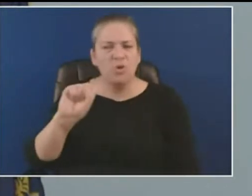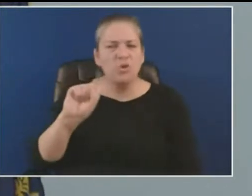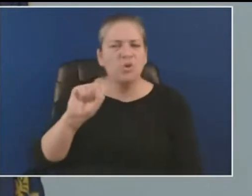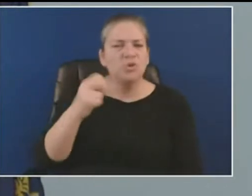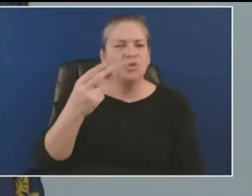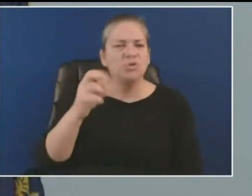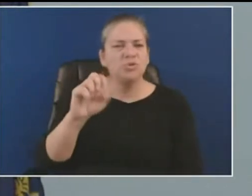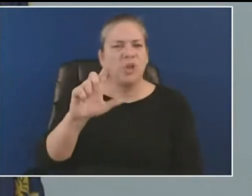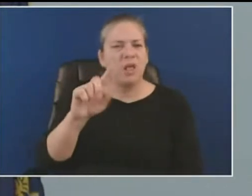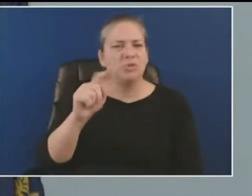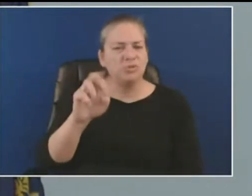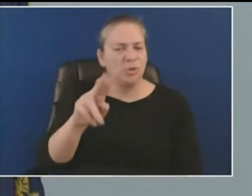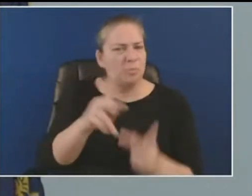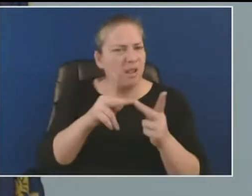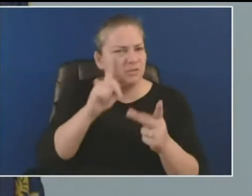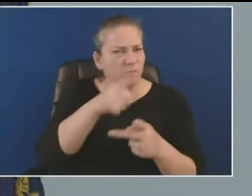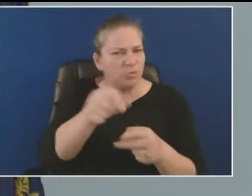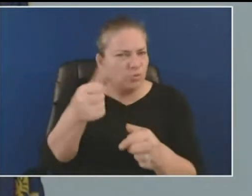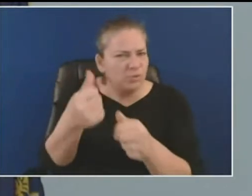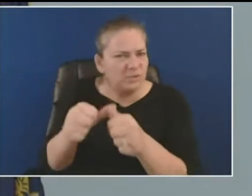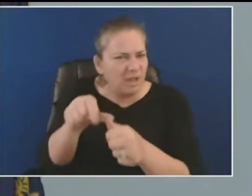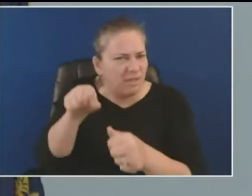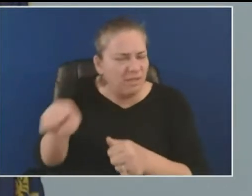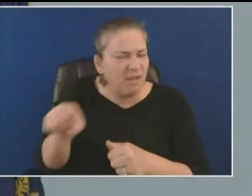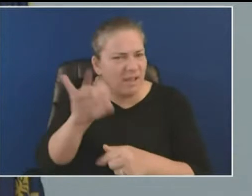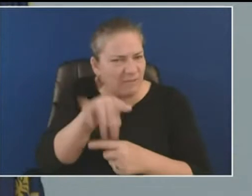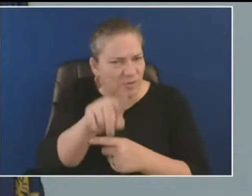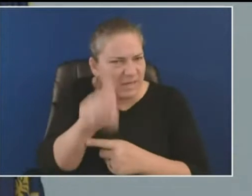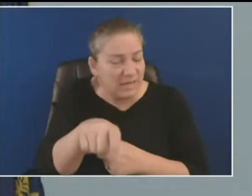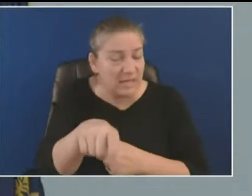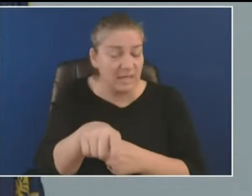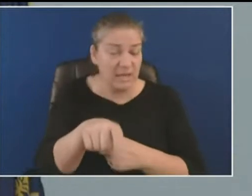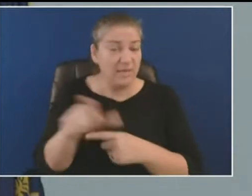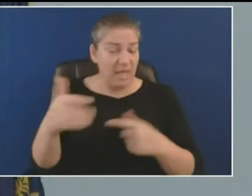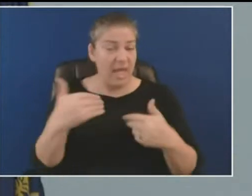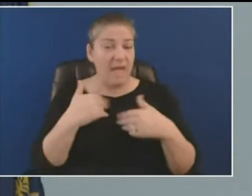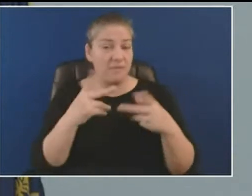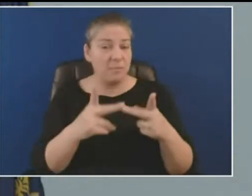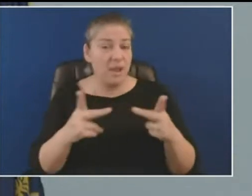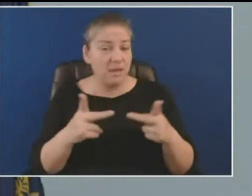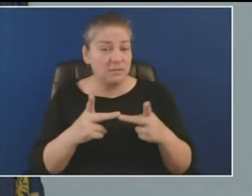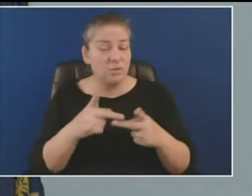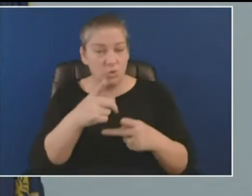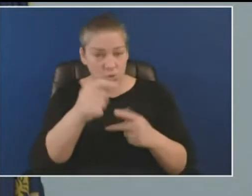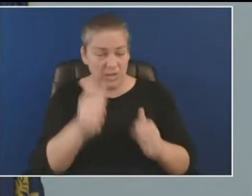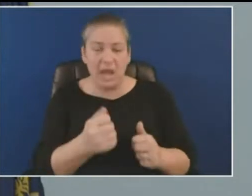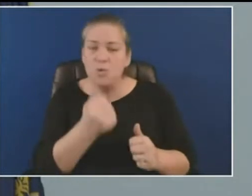So there is a place for everyone to be warm tonight. We just need to make sure they